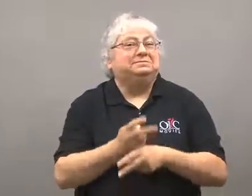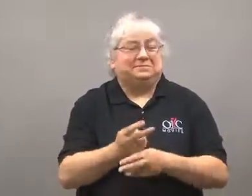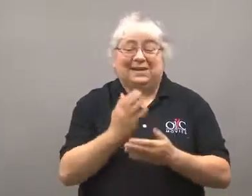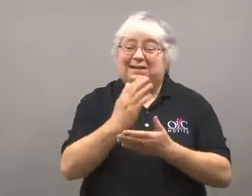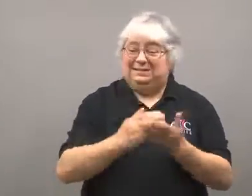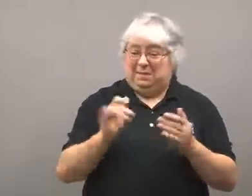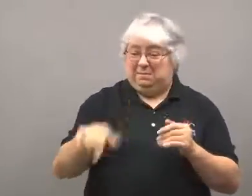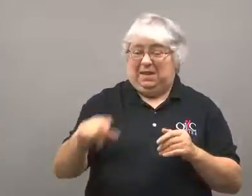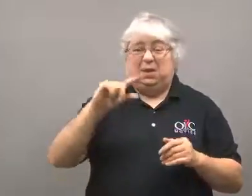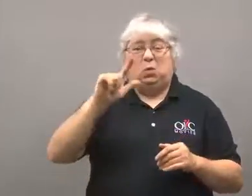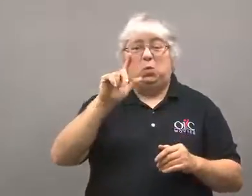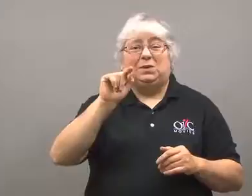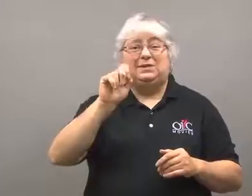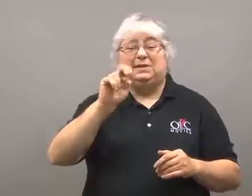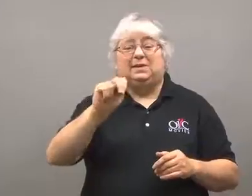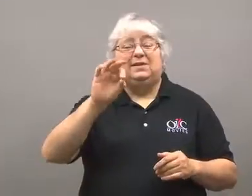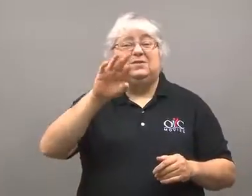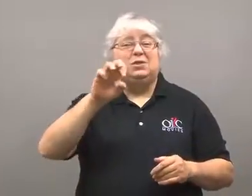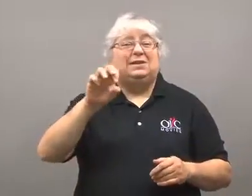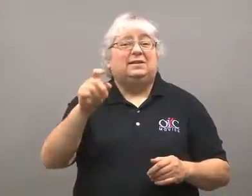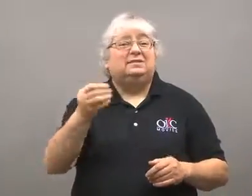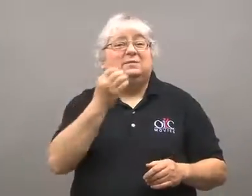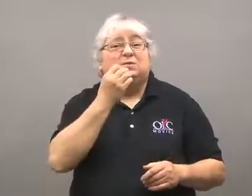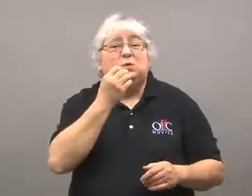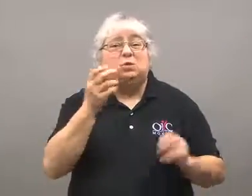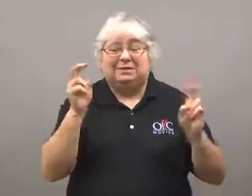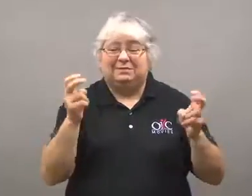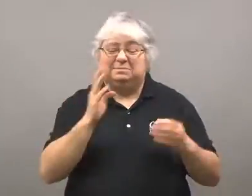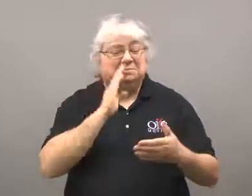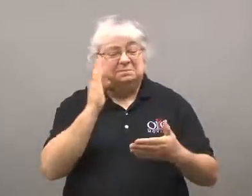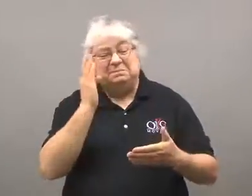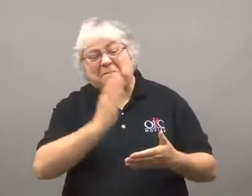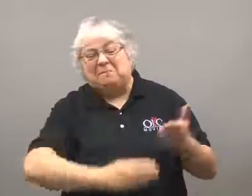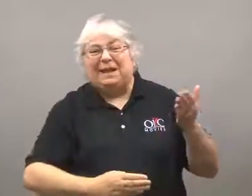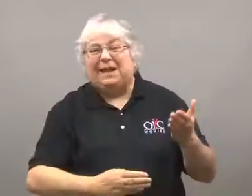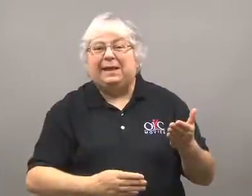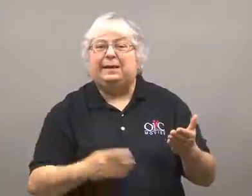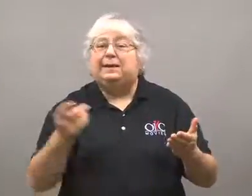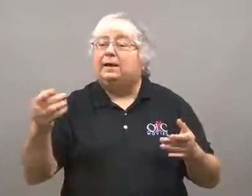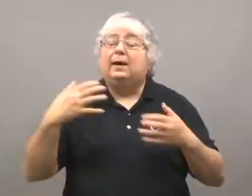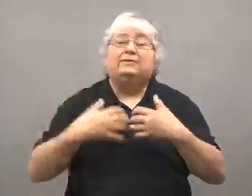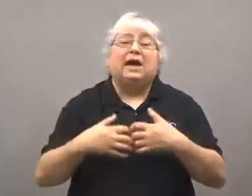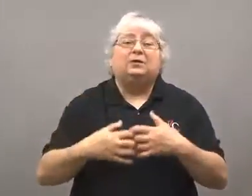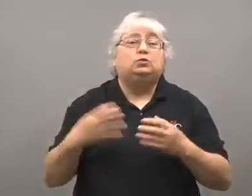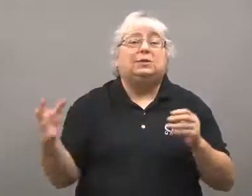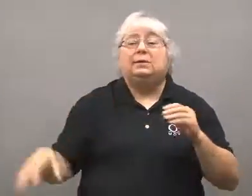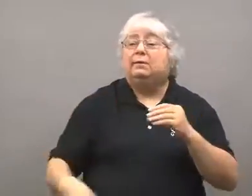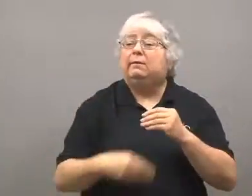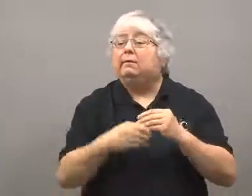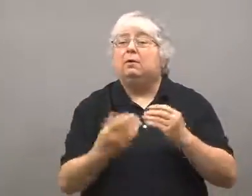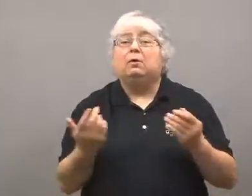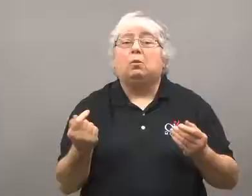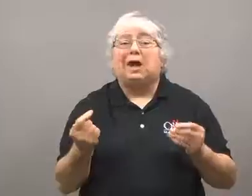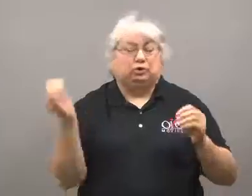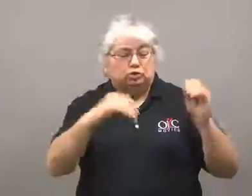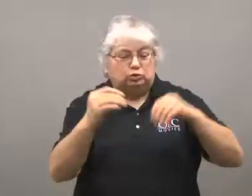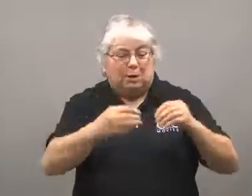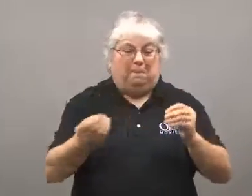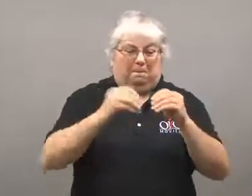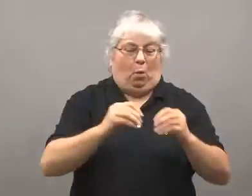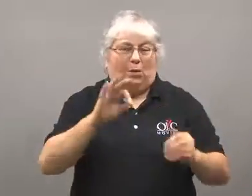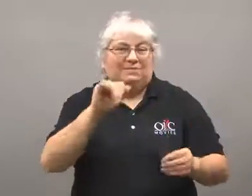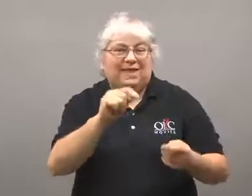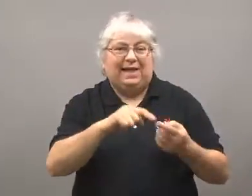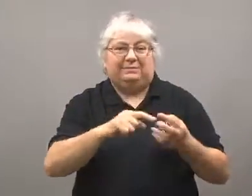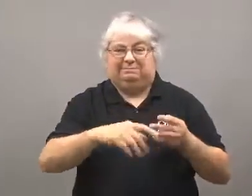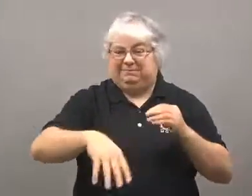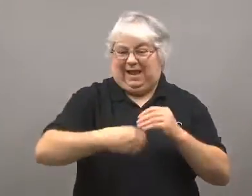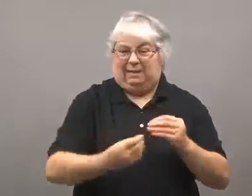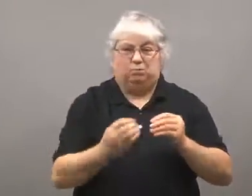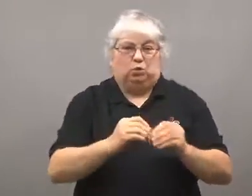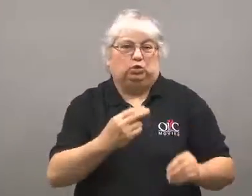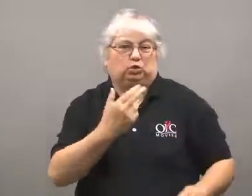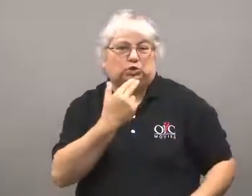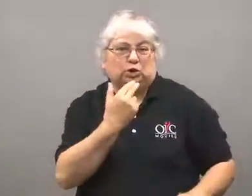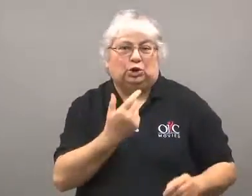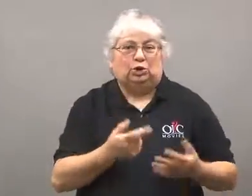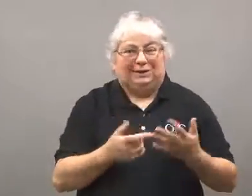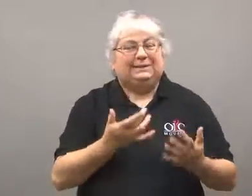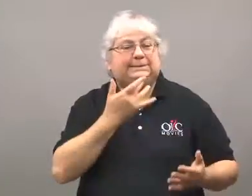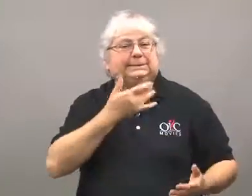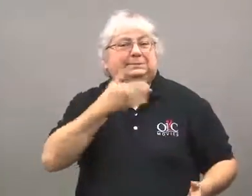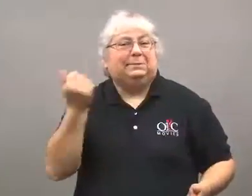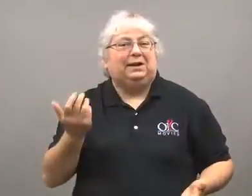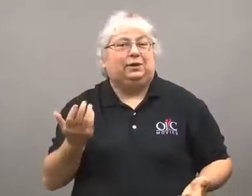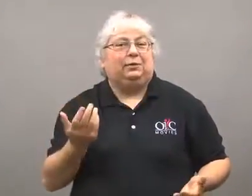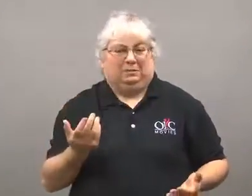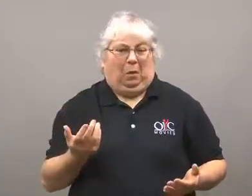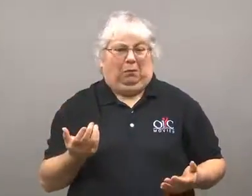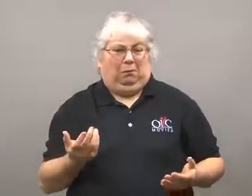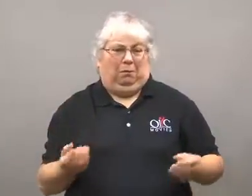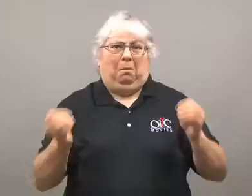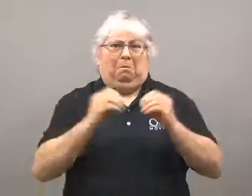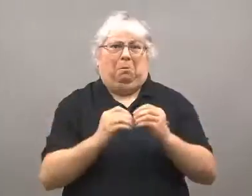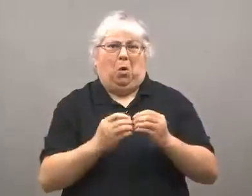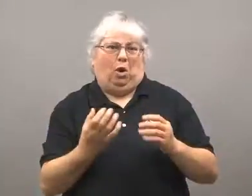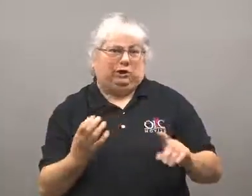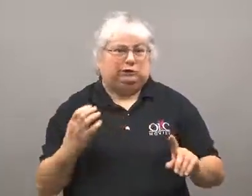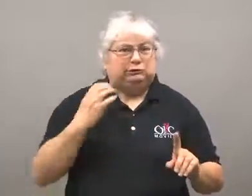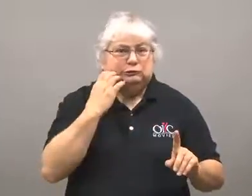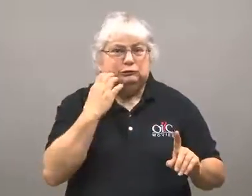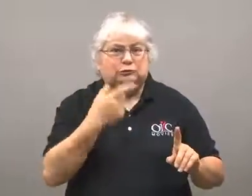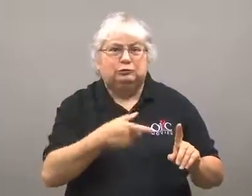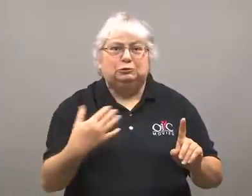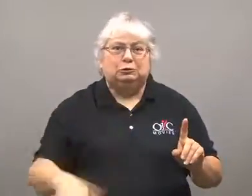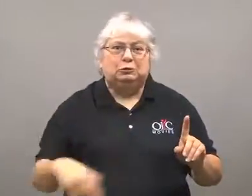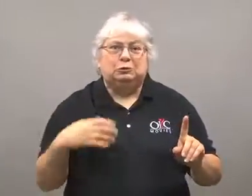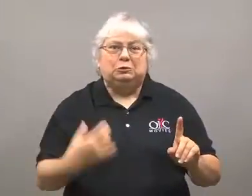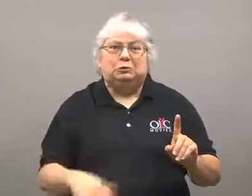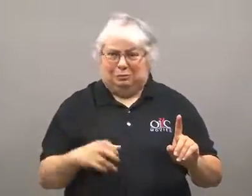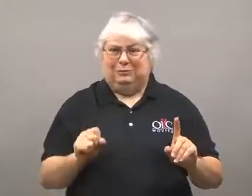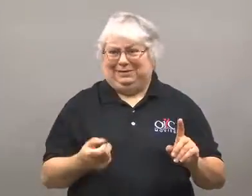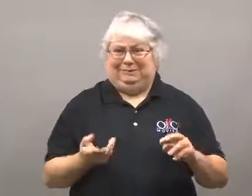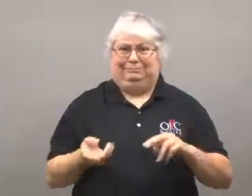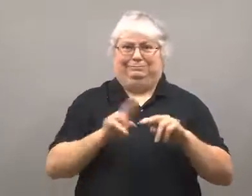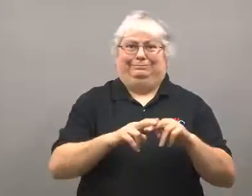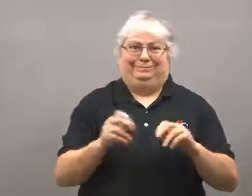Fat and sugar are sometimes added to enhance the flavor of bland items.